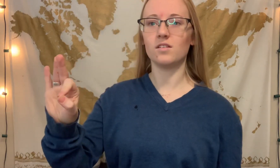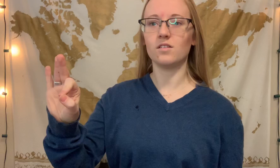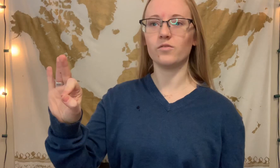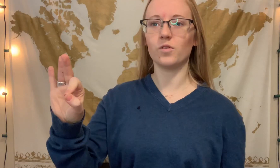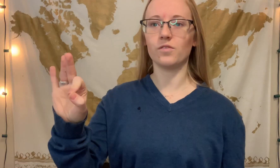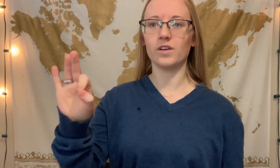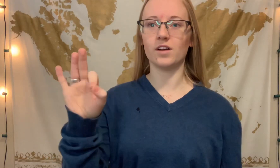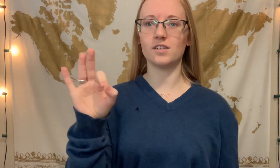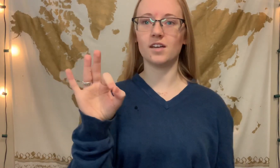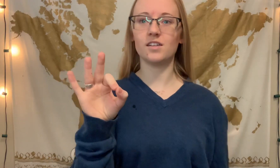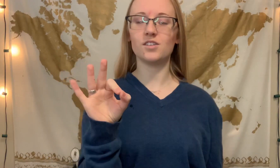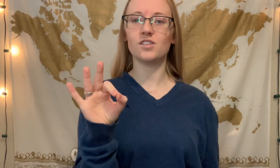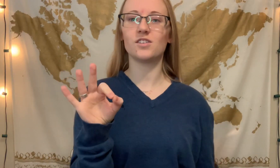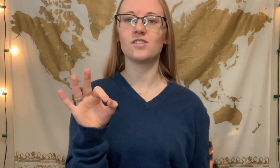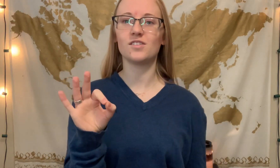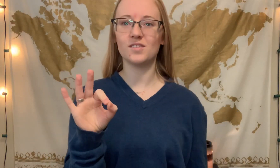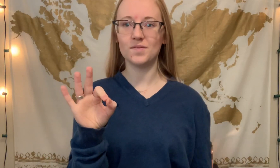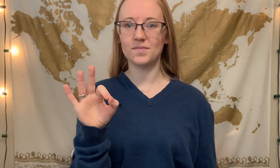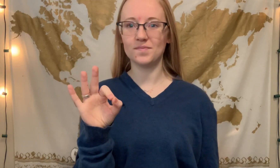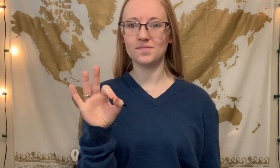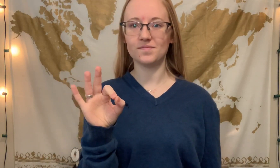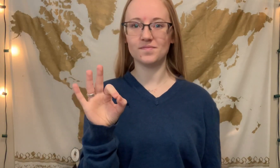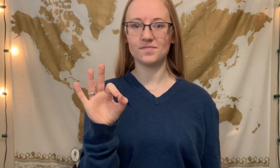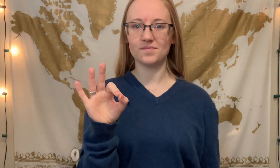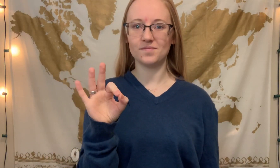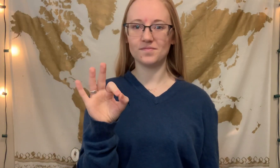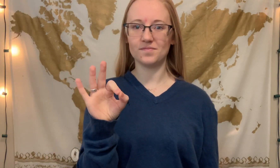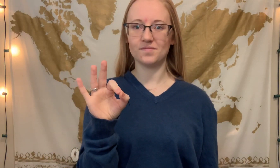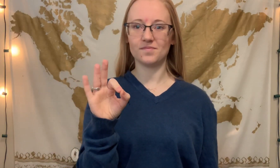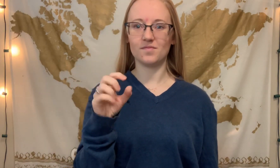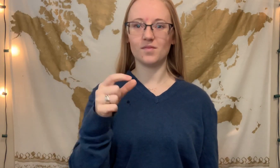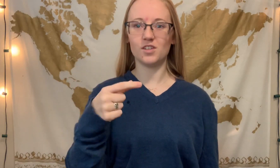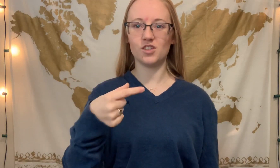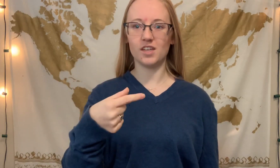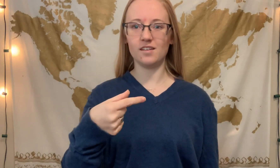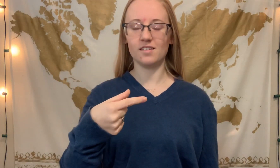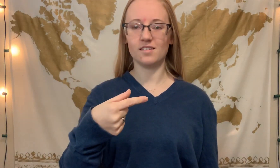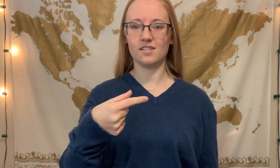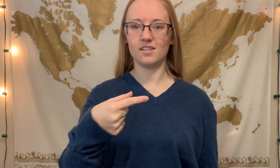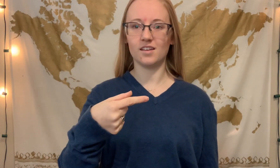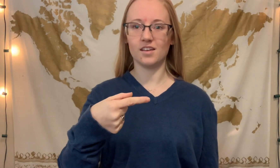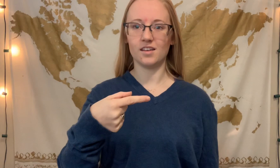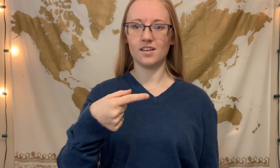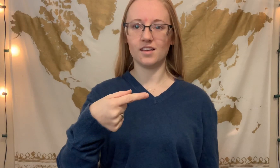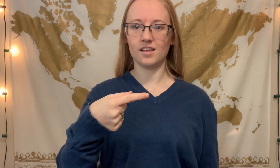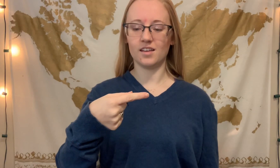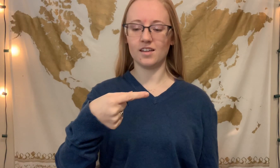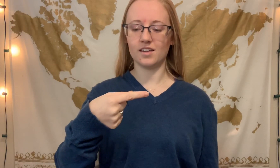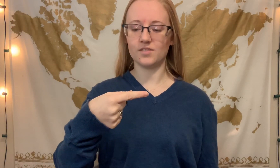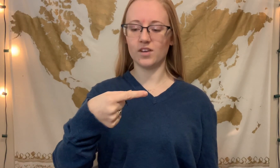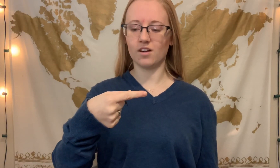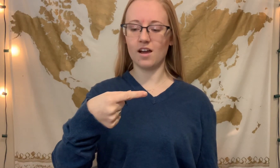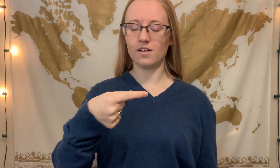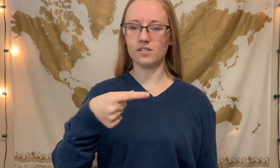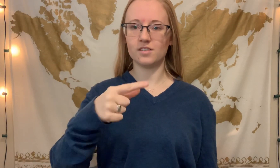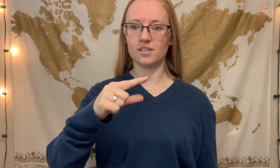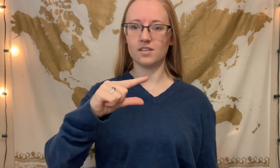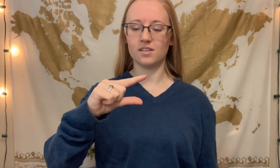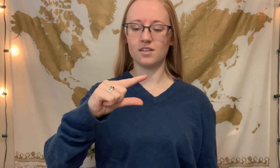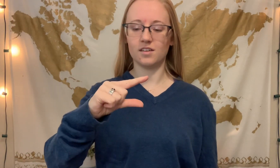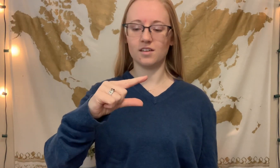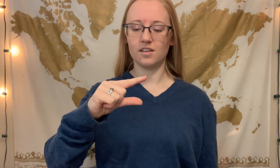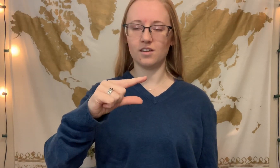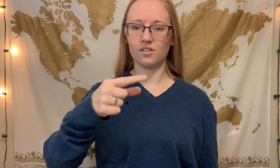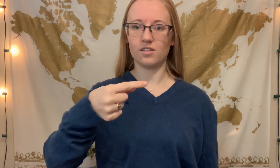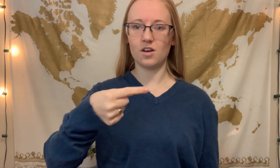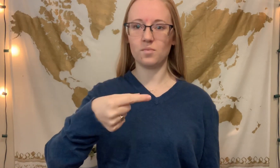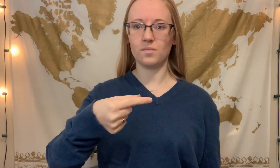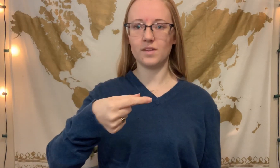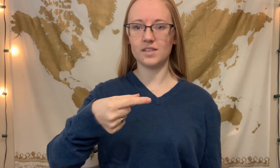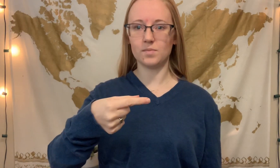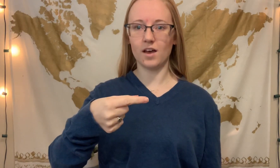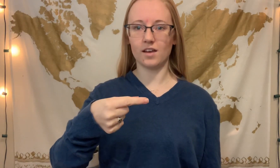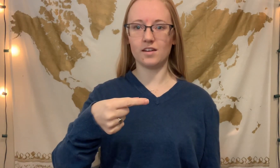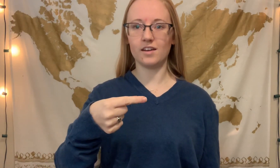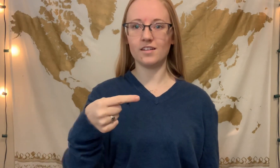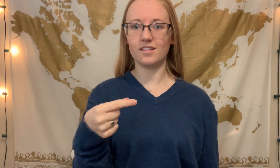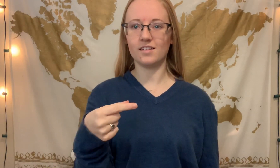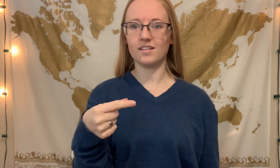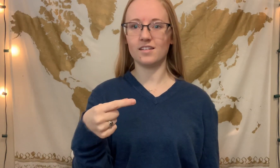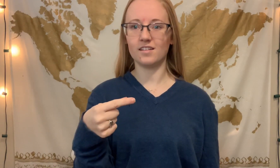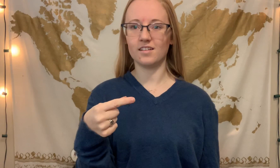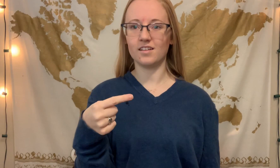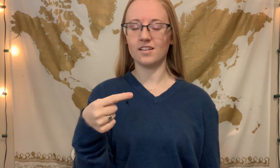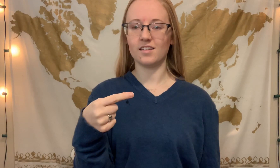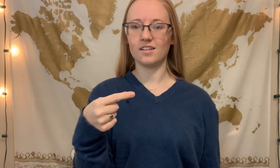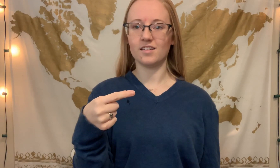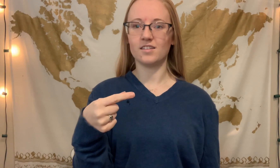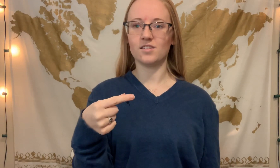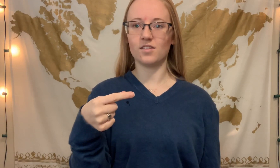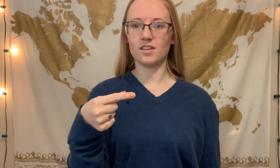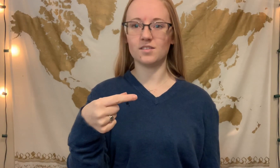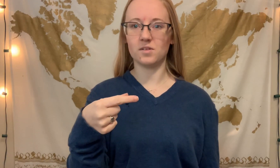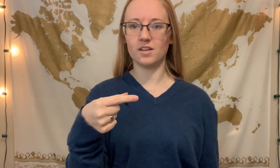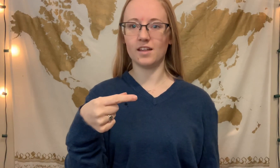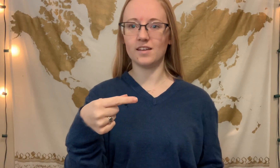forefinger touch. G, index finger out. Your thumb is behind it so this one lays